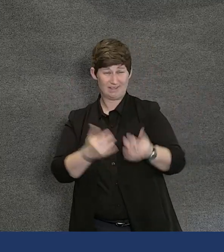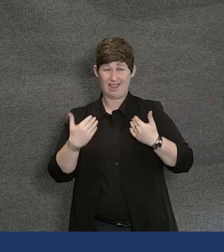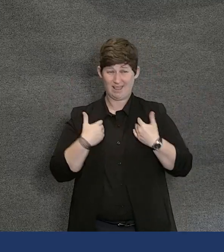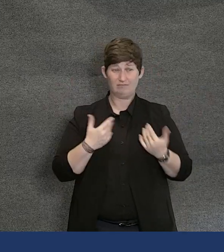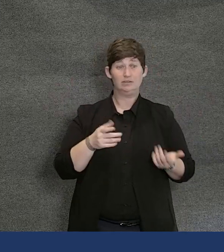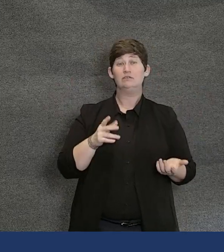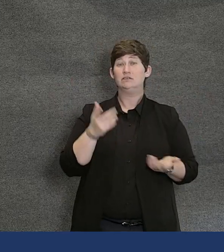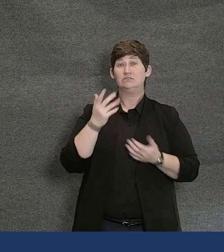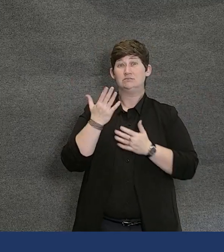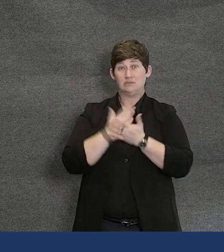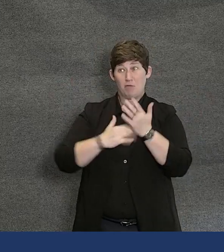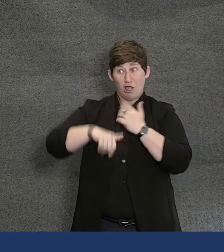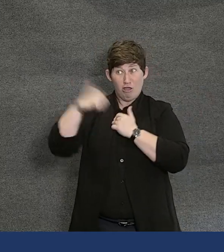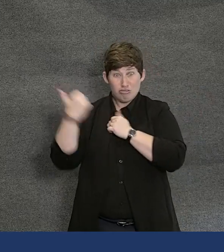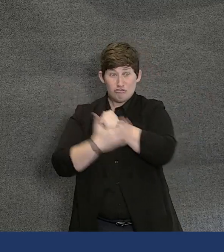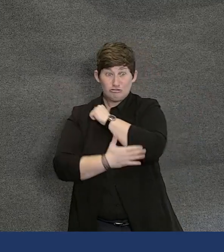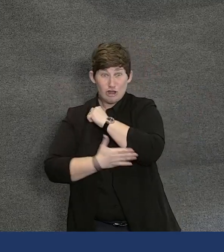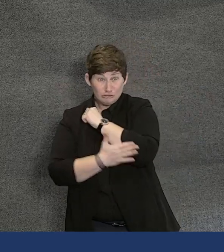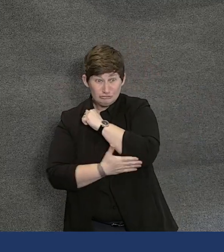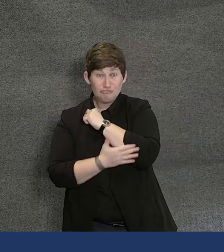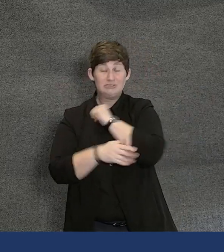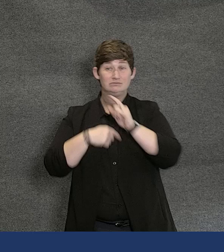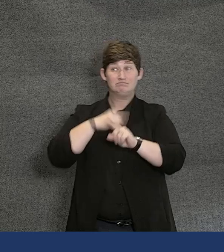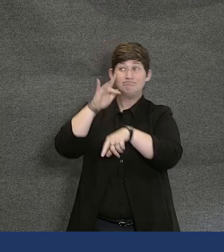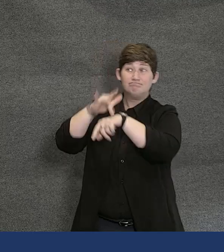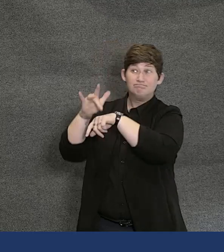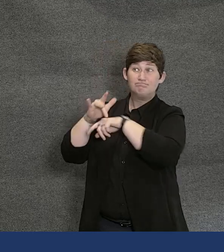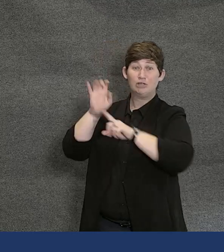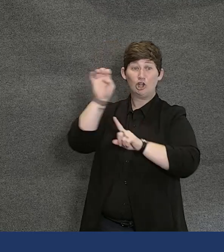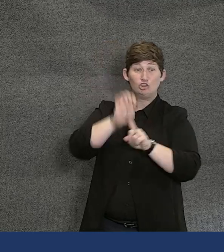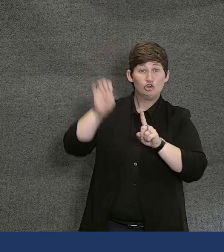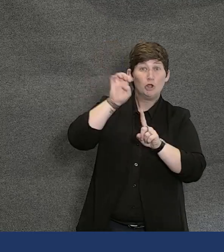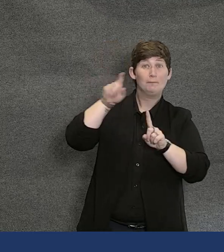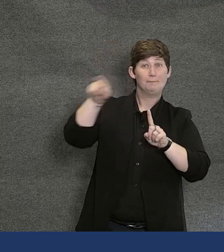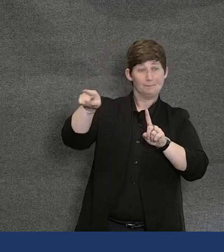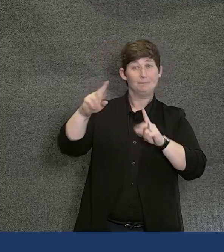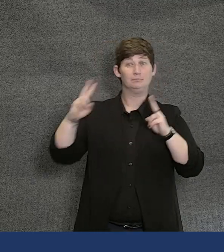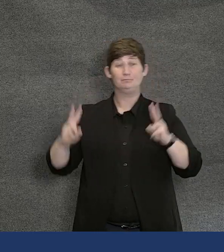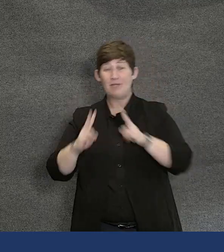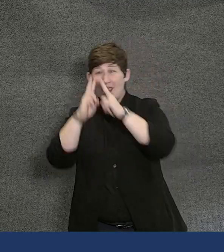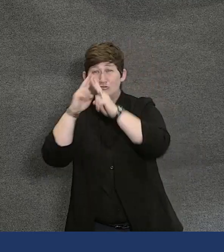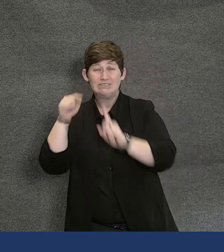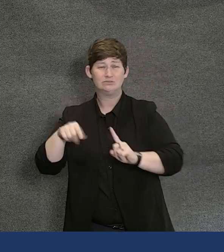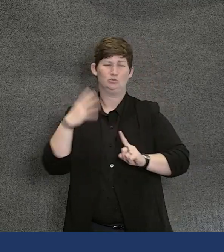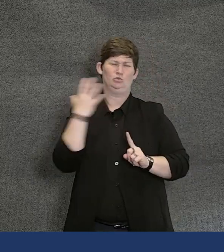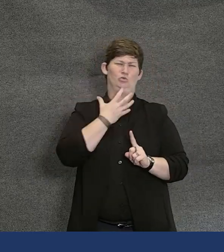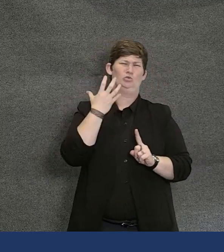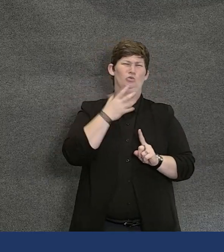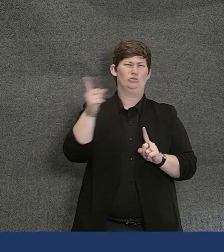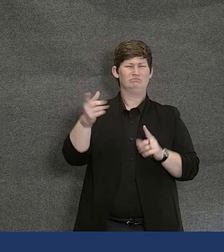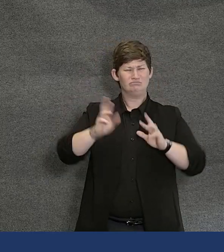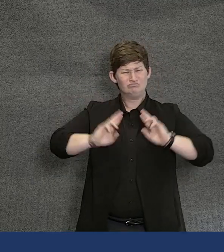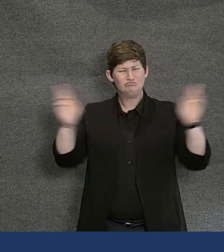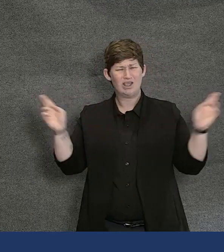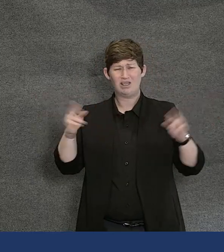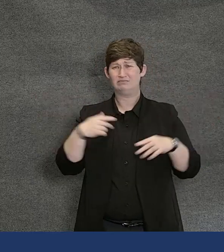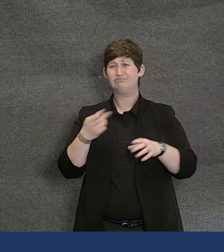I've been to Europe before, and when I was in Paris. I could get accessible taxi on-demand, so I've seen it.